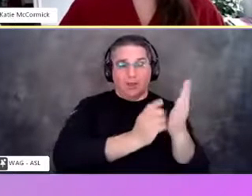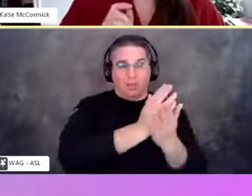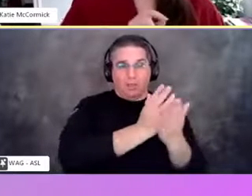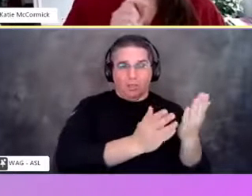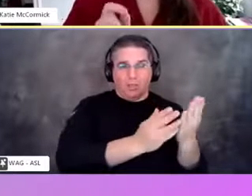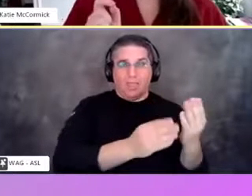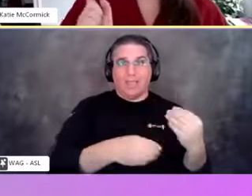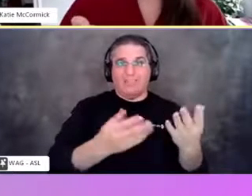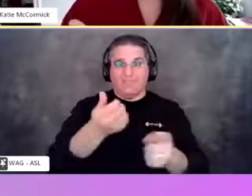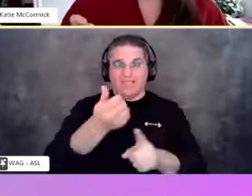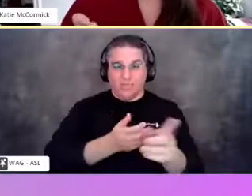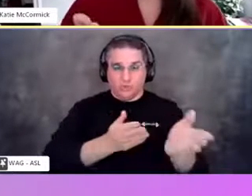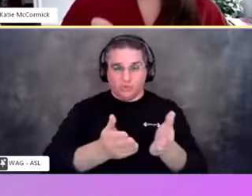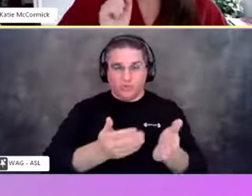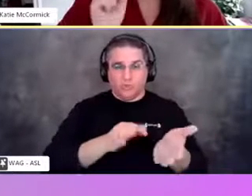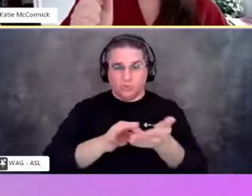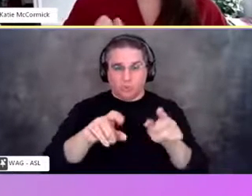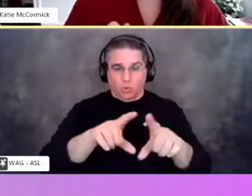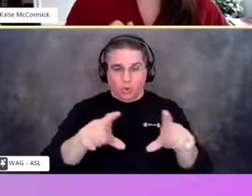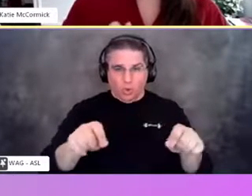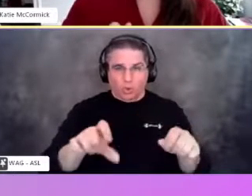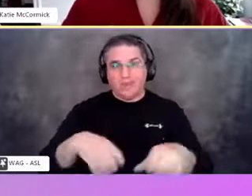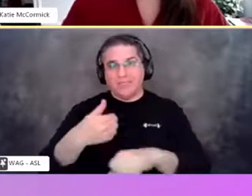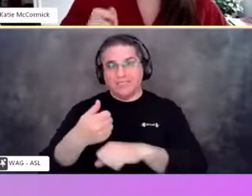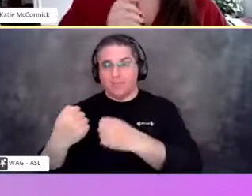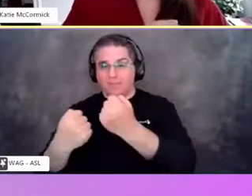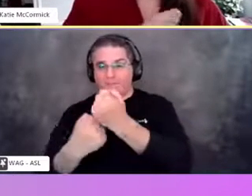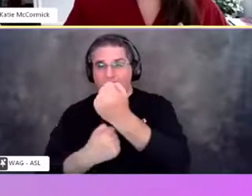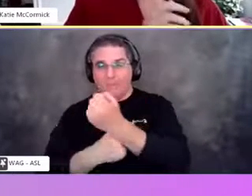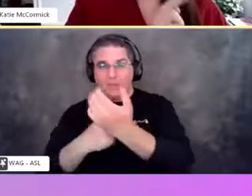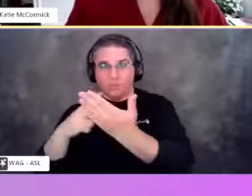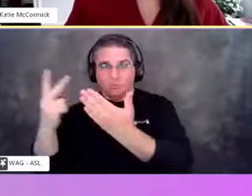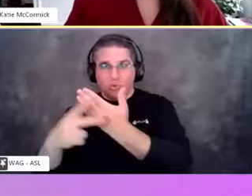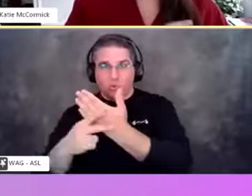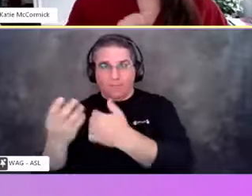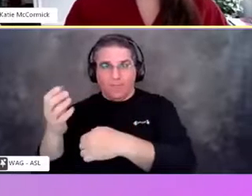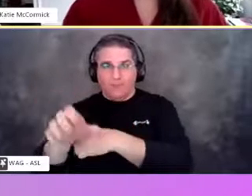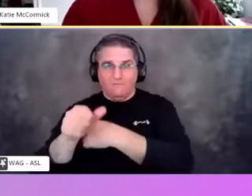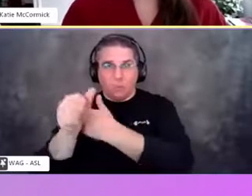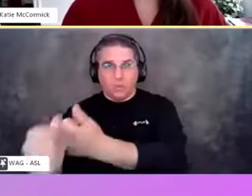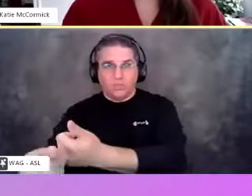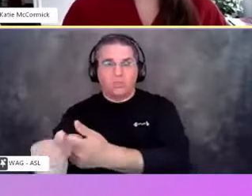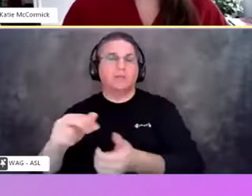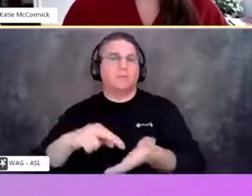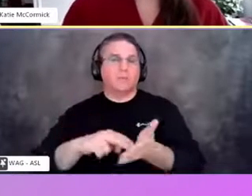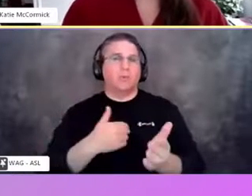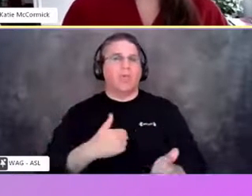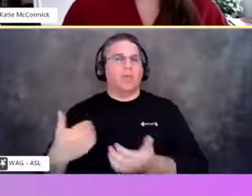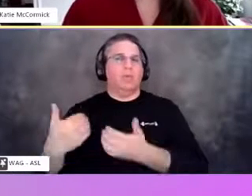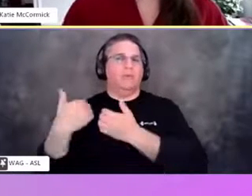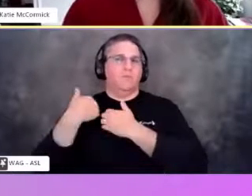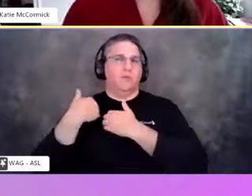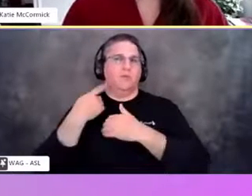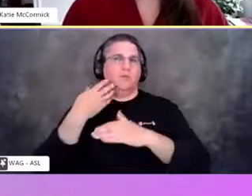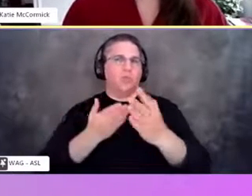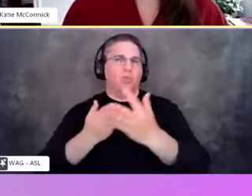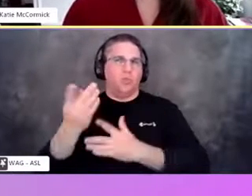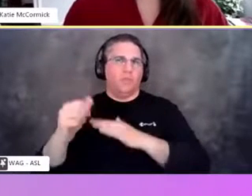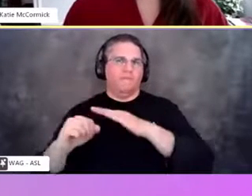By tapping under the service catalog type each service and then having